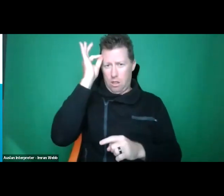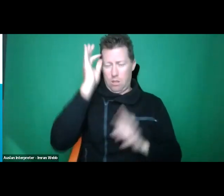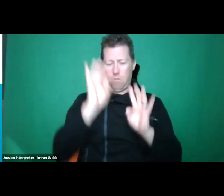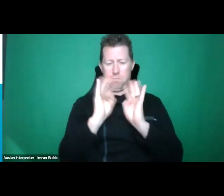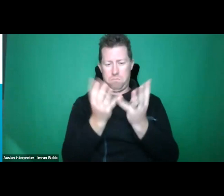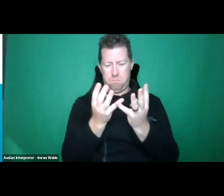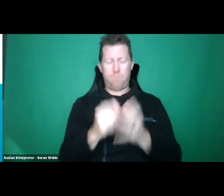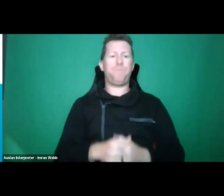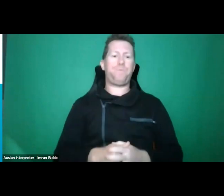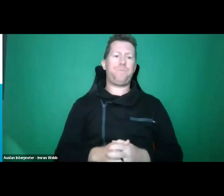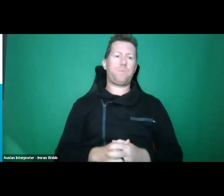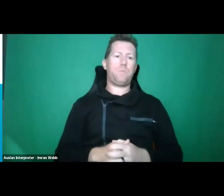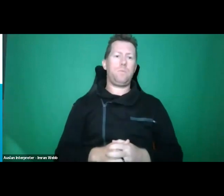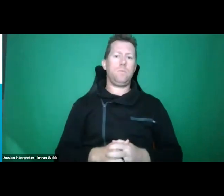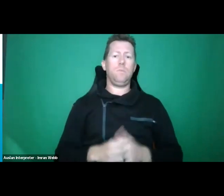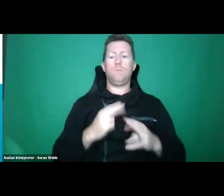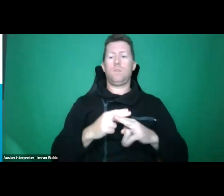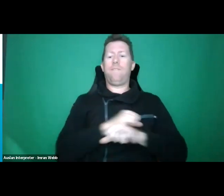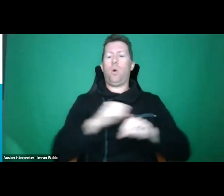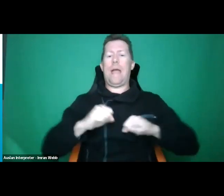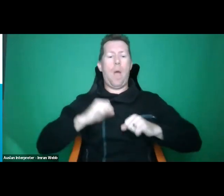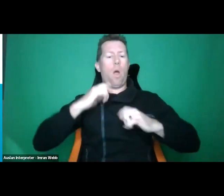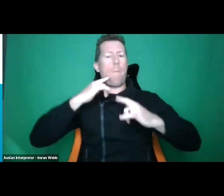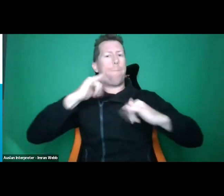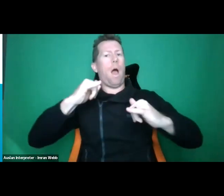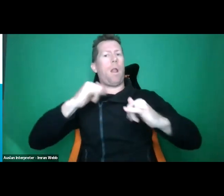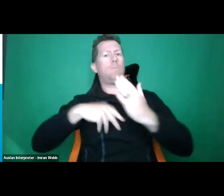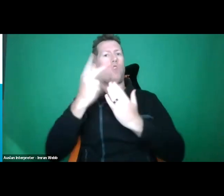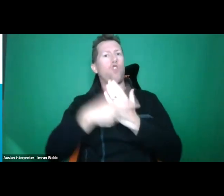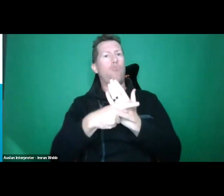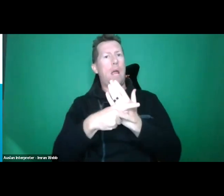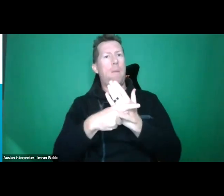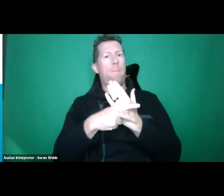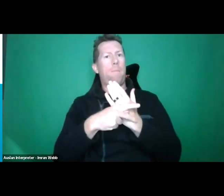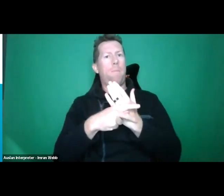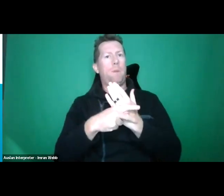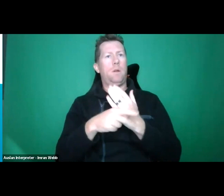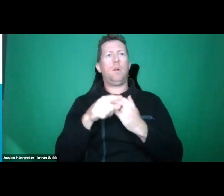in terms of the pilot program itself. The project went through